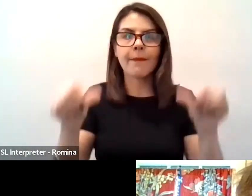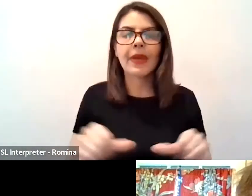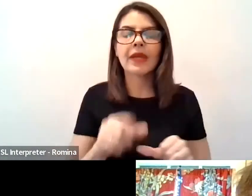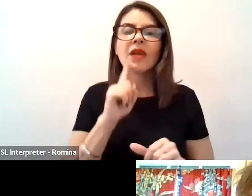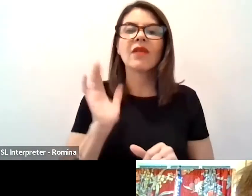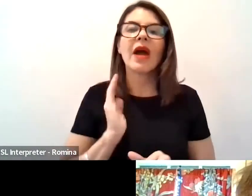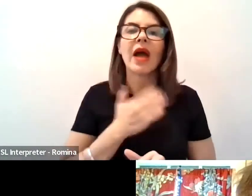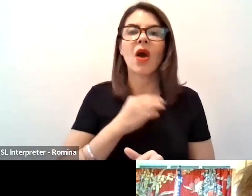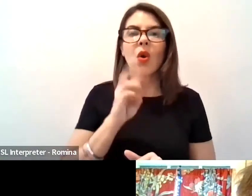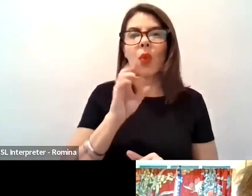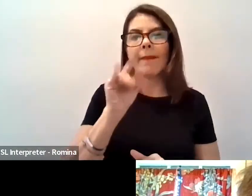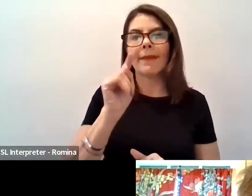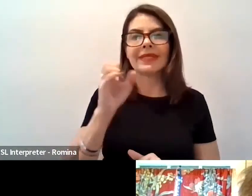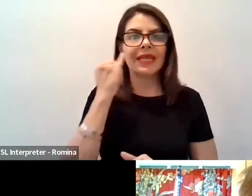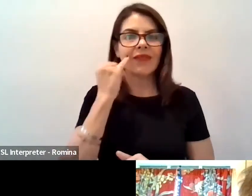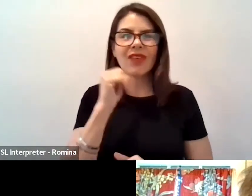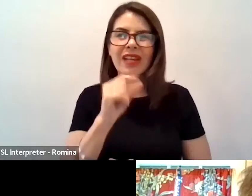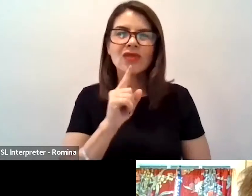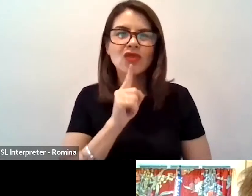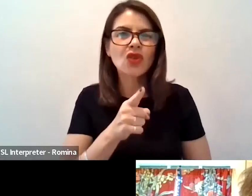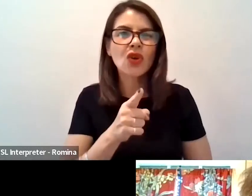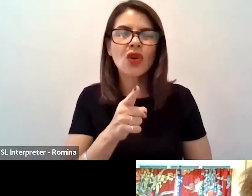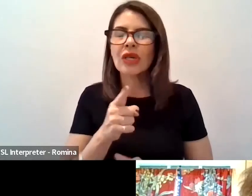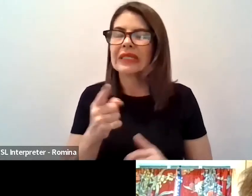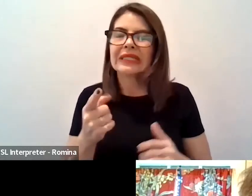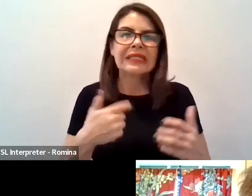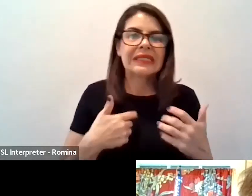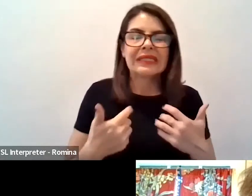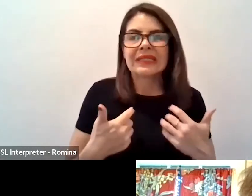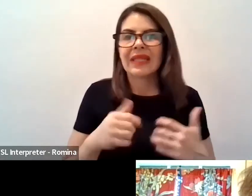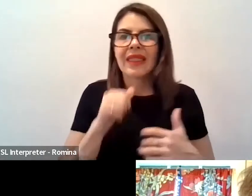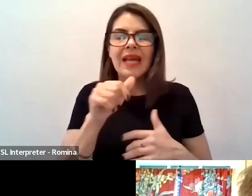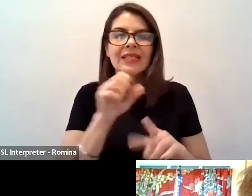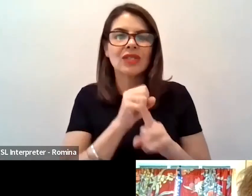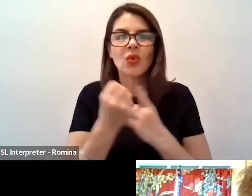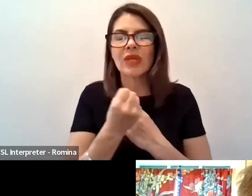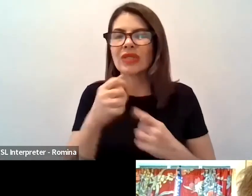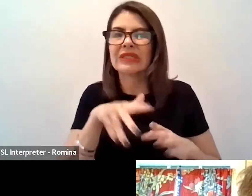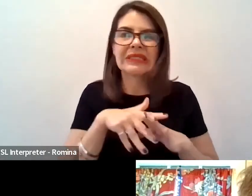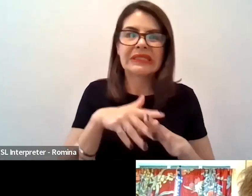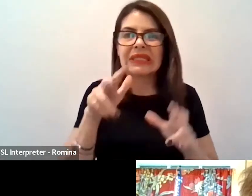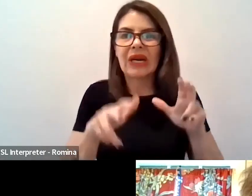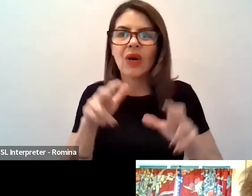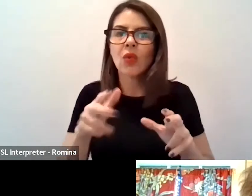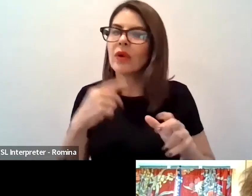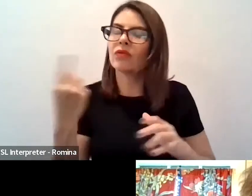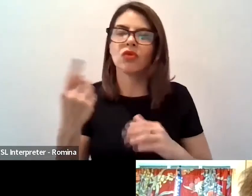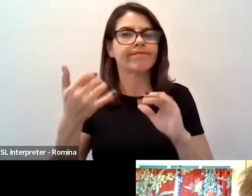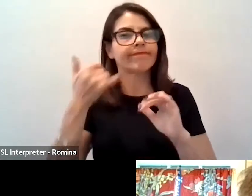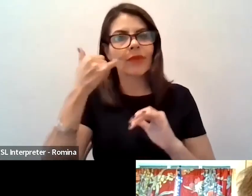if you're ever not sure you're in a tough situation. That number's always ready and accessible to you.